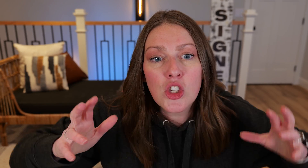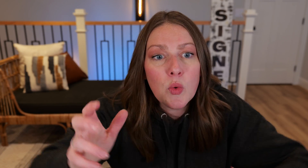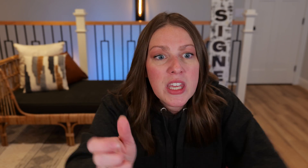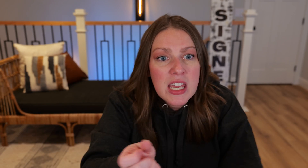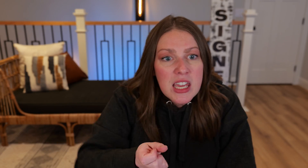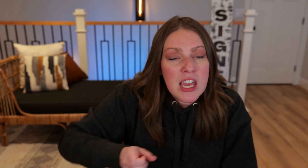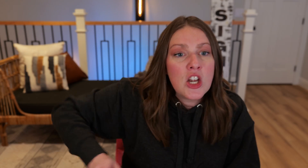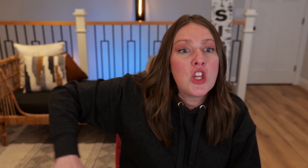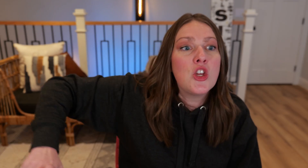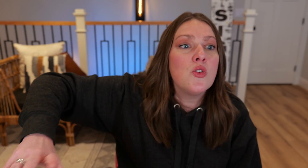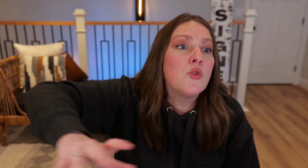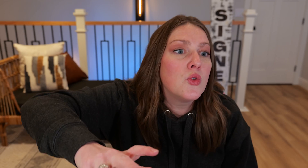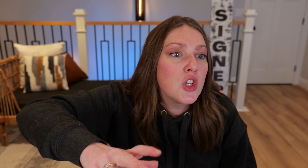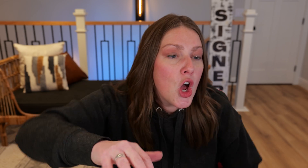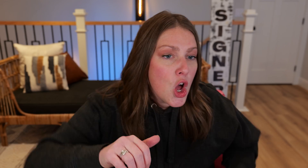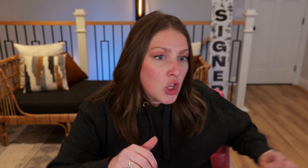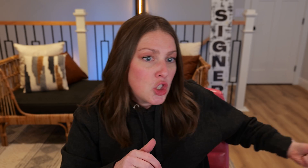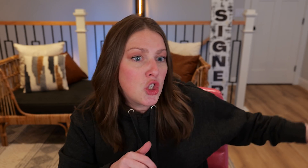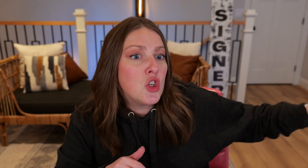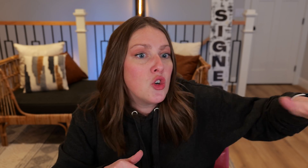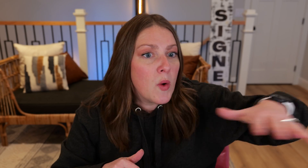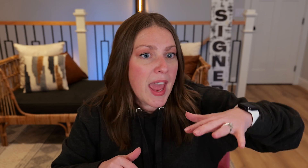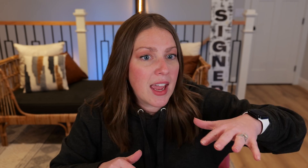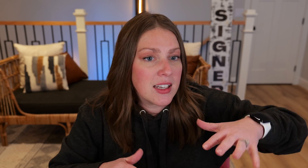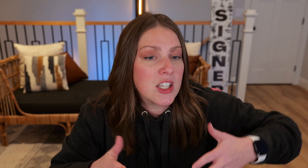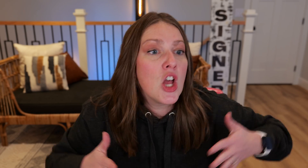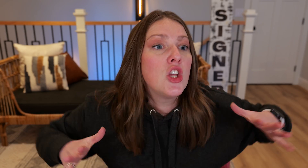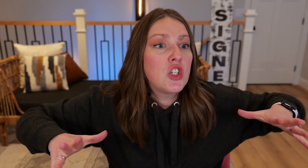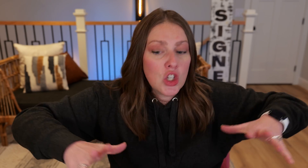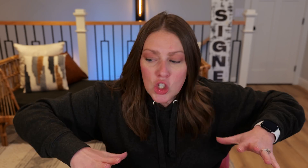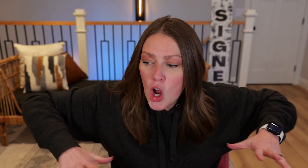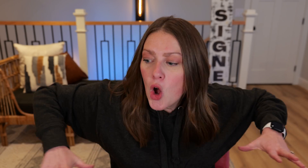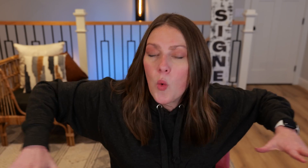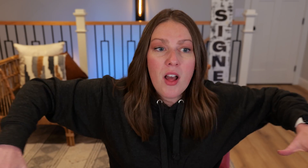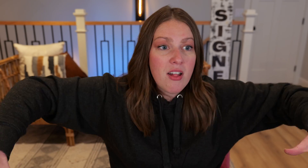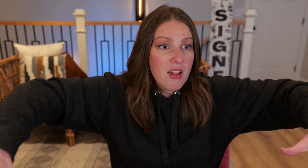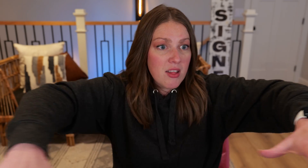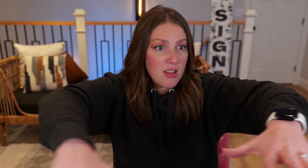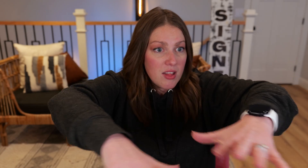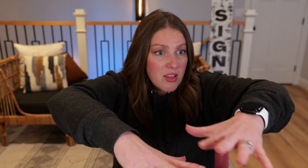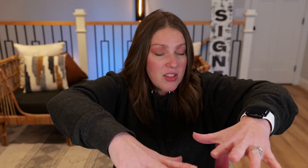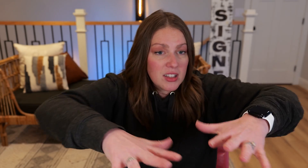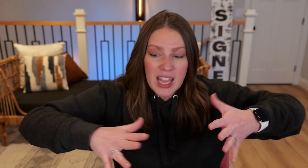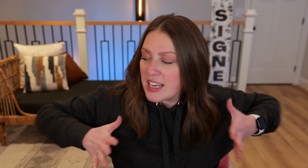So he can use two hands to show the land